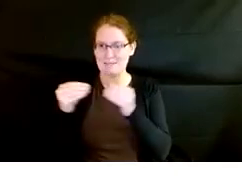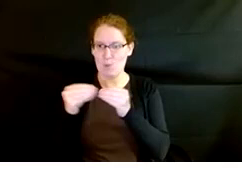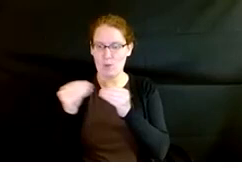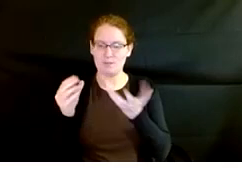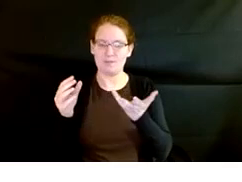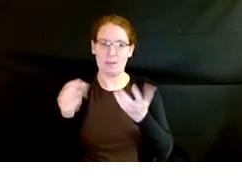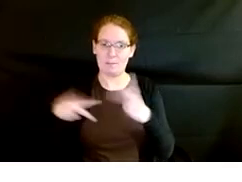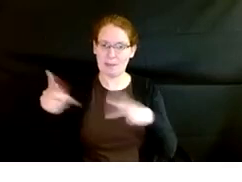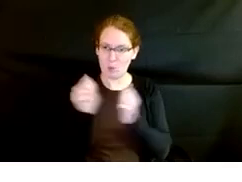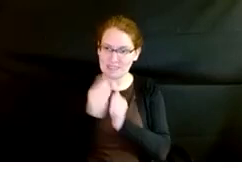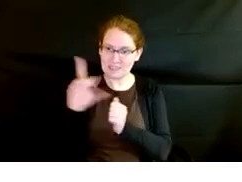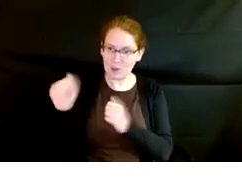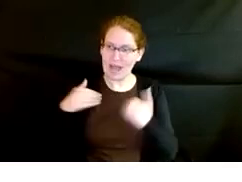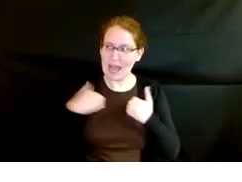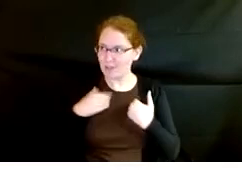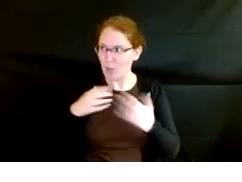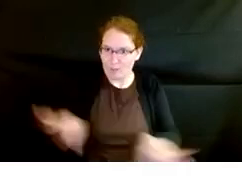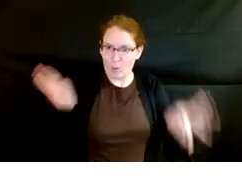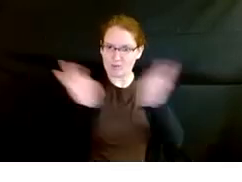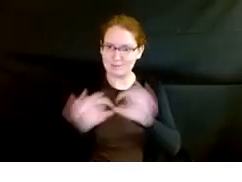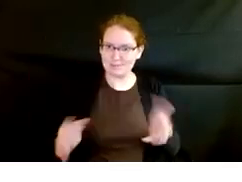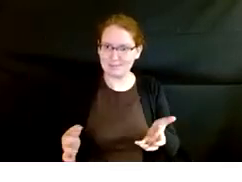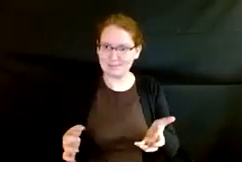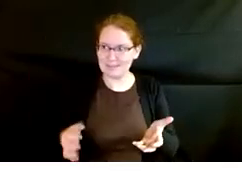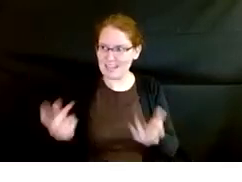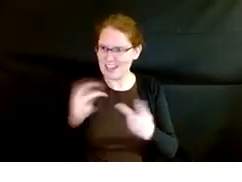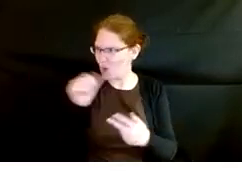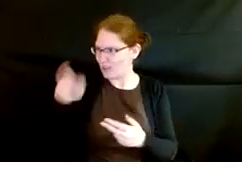disabilities have value, people with disabilities should not be discriminated against and then